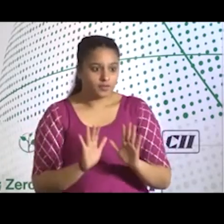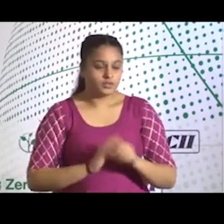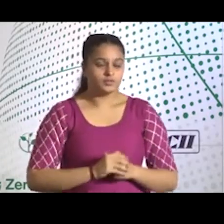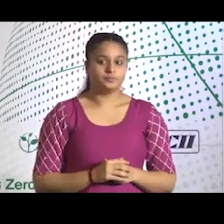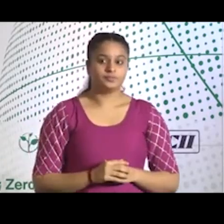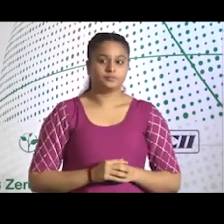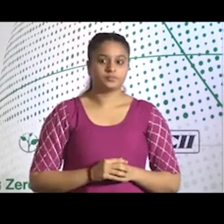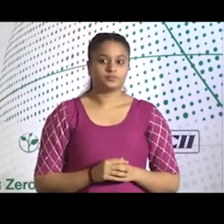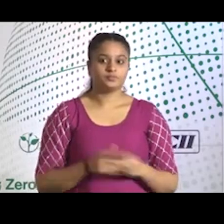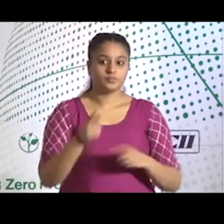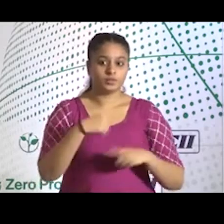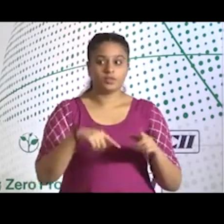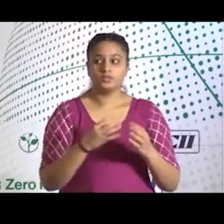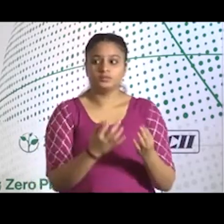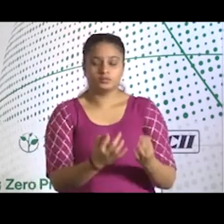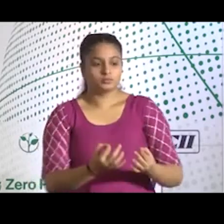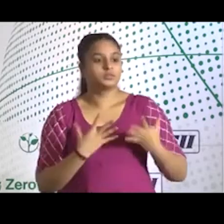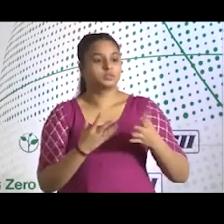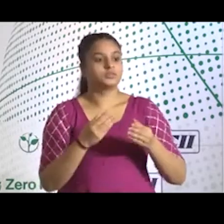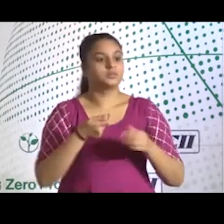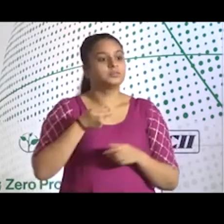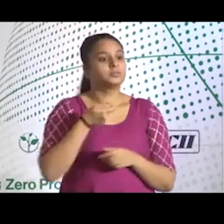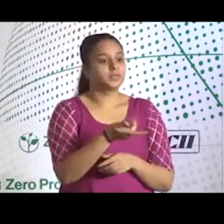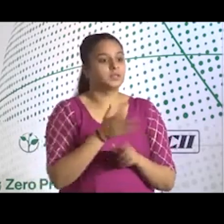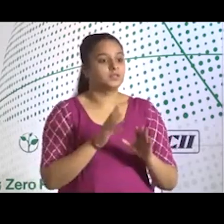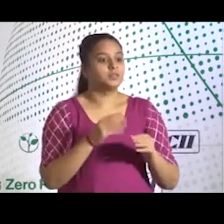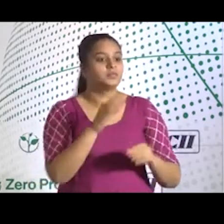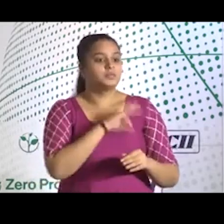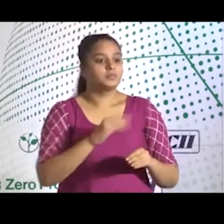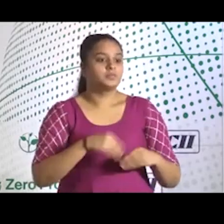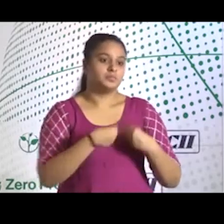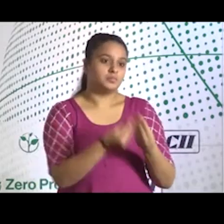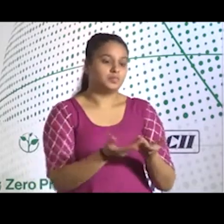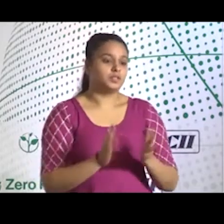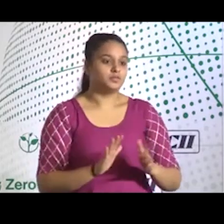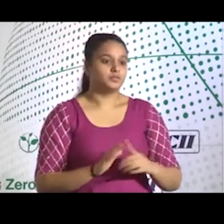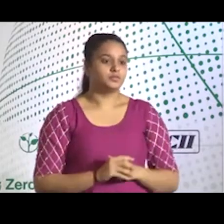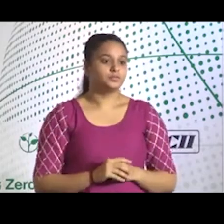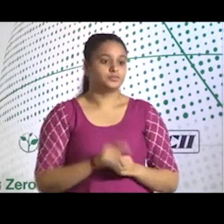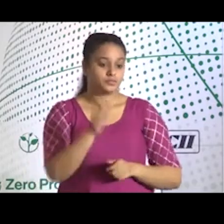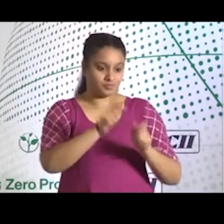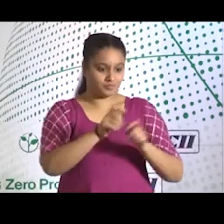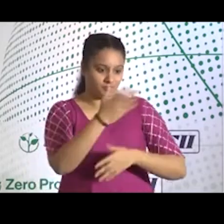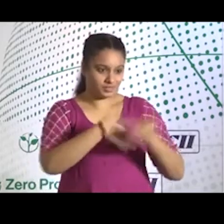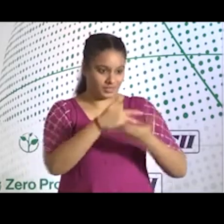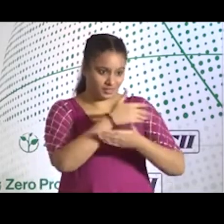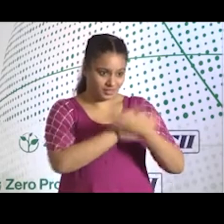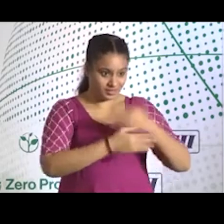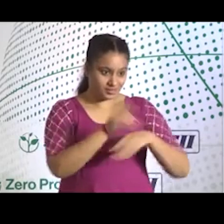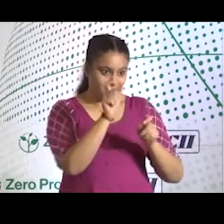they will get a special bonus and we have this bonus but it is a added bonus for persons with disabilities if someone references comes in